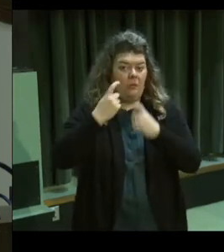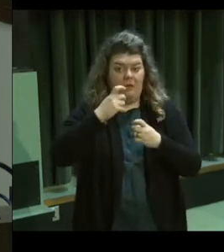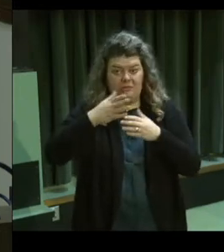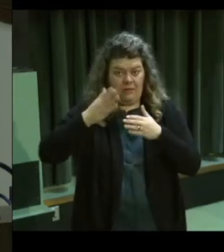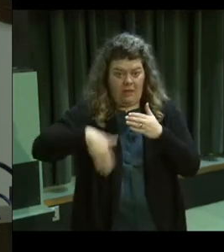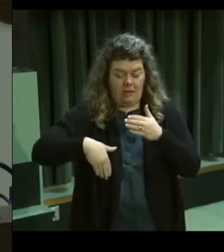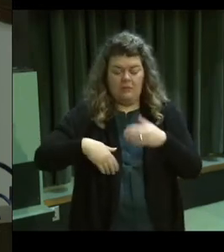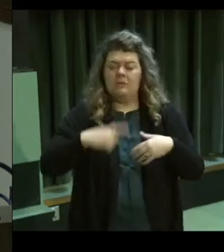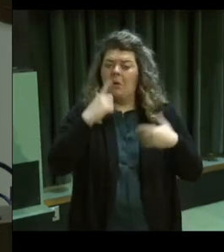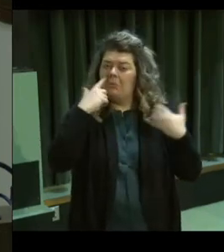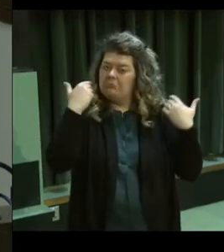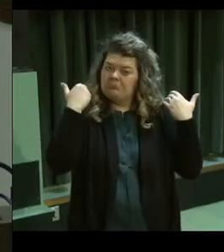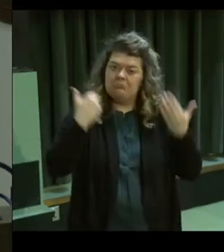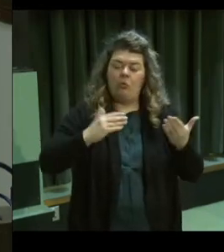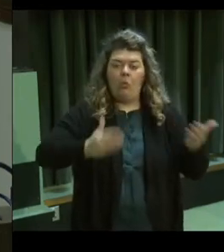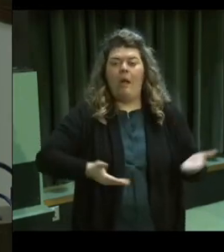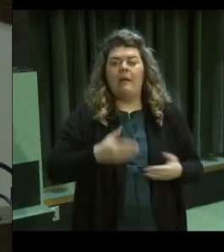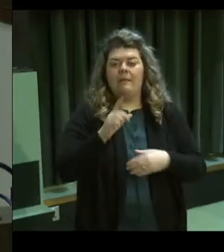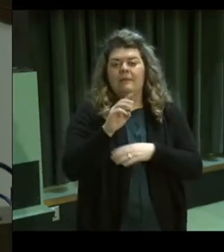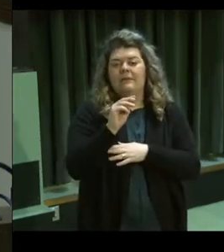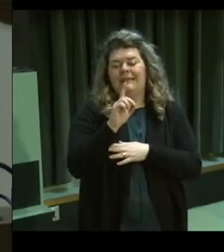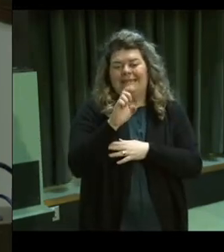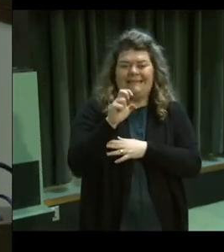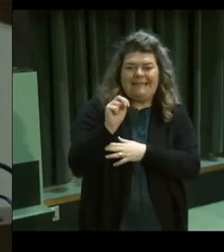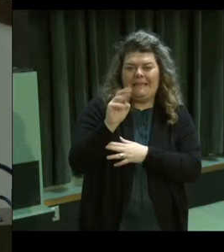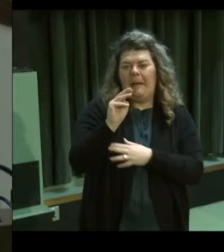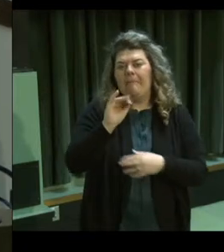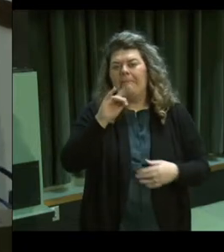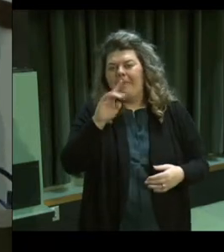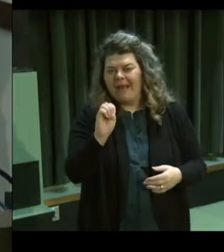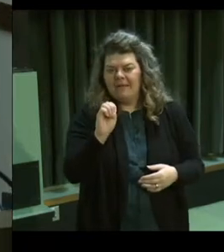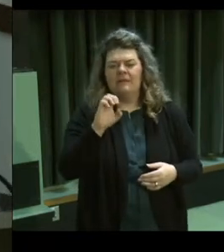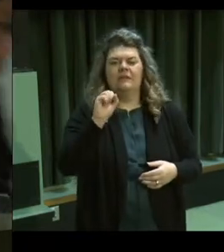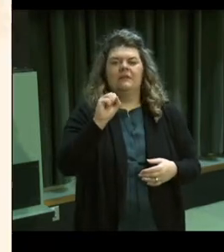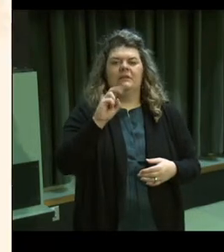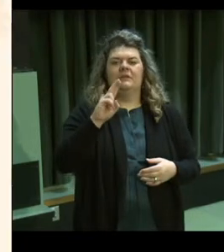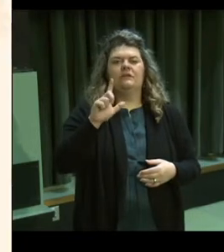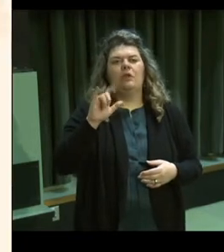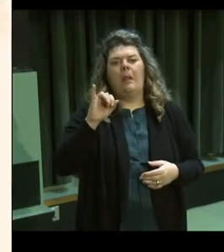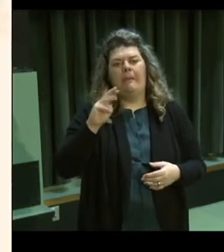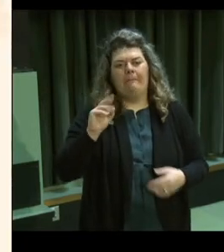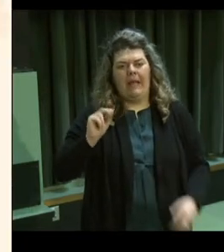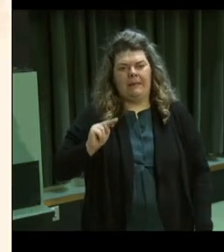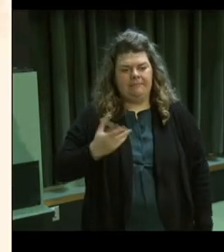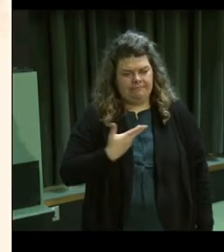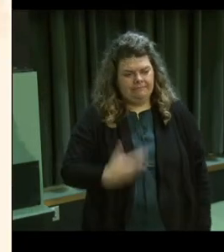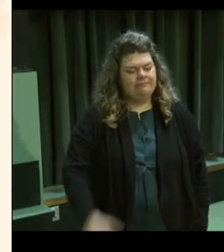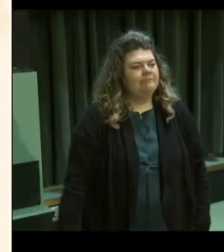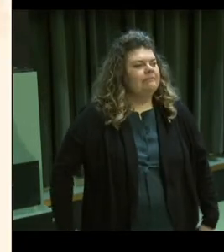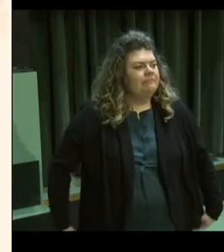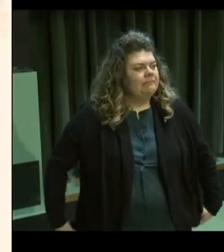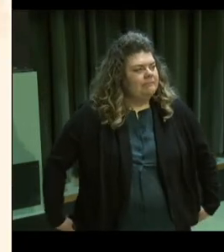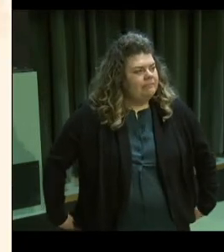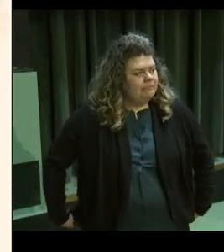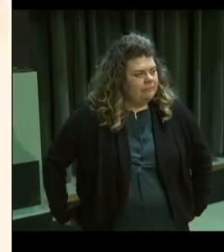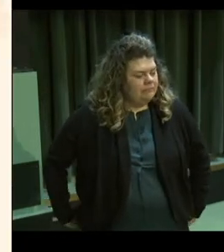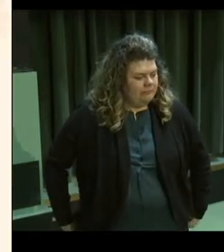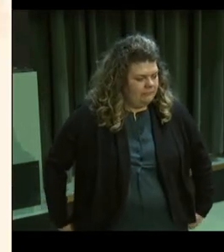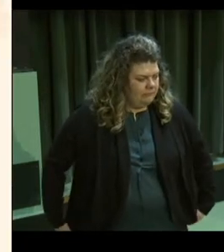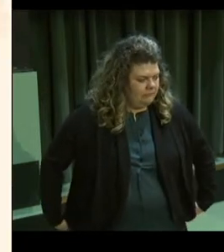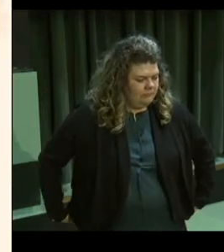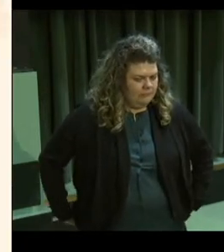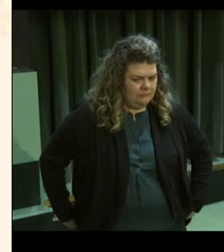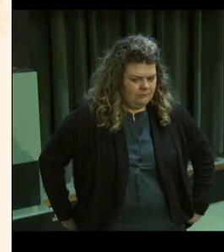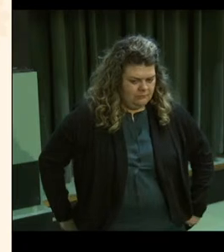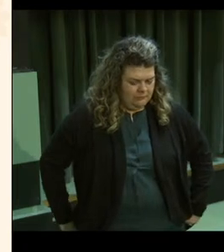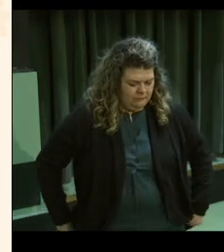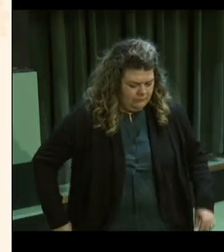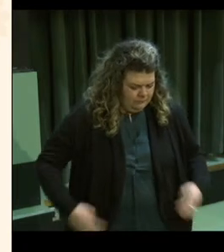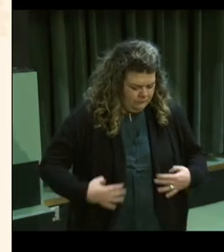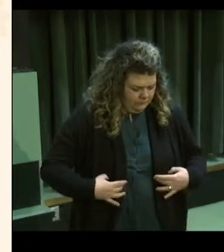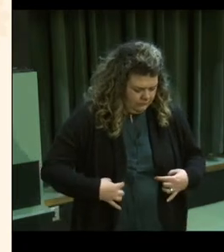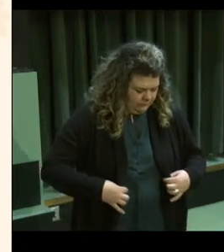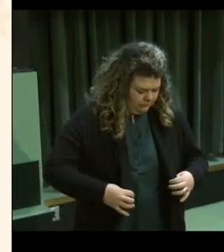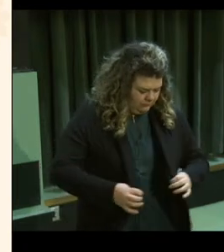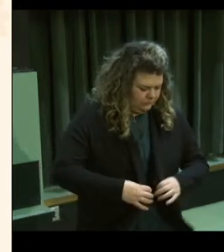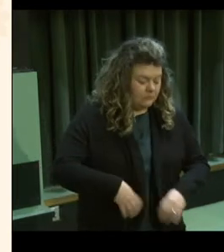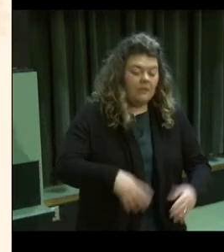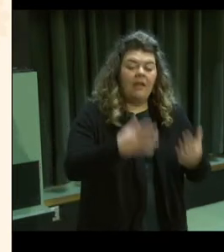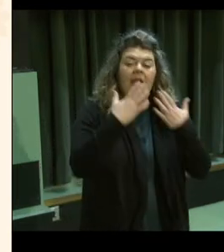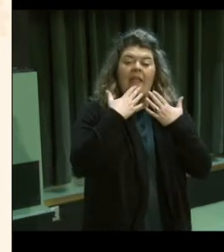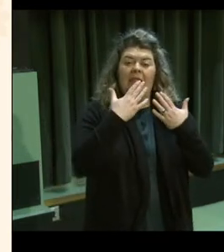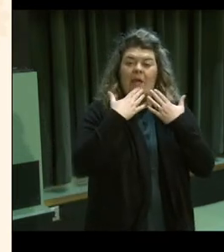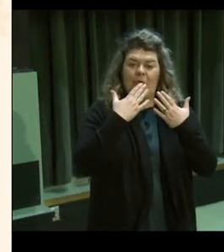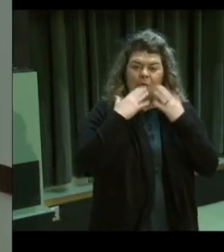the end. So with without further